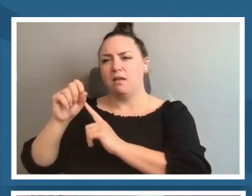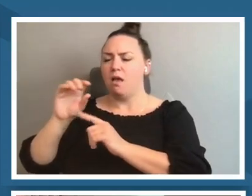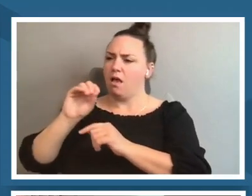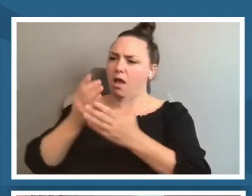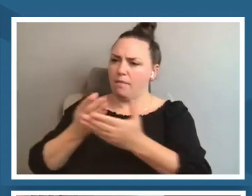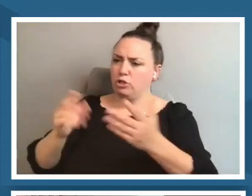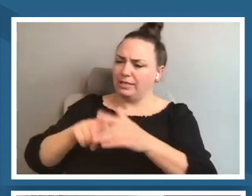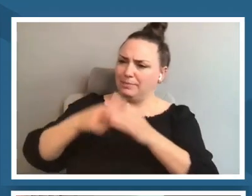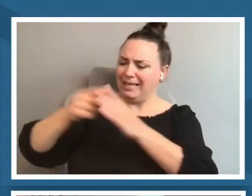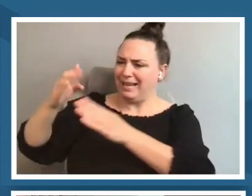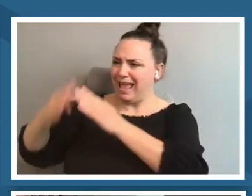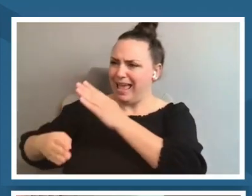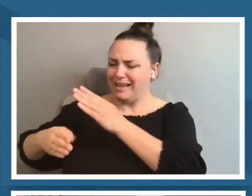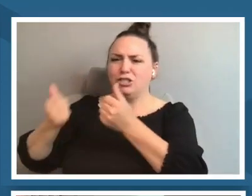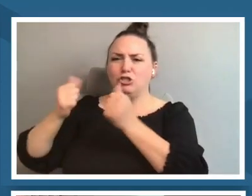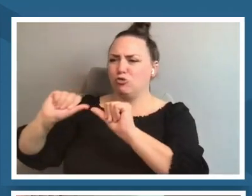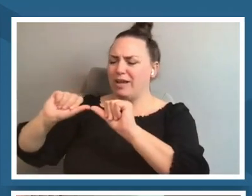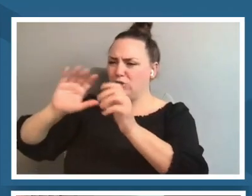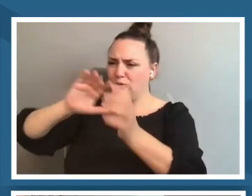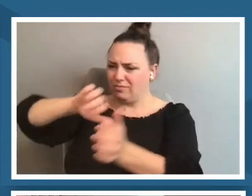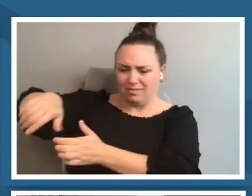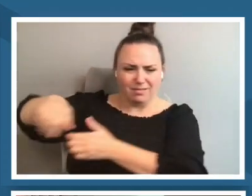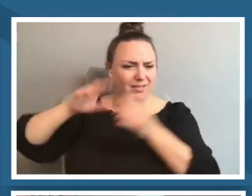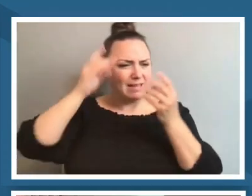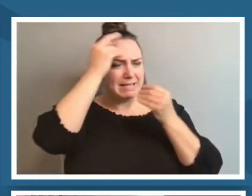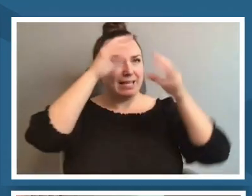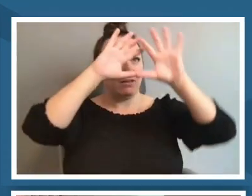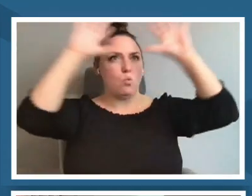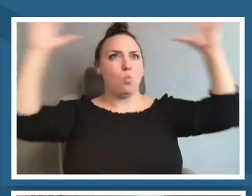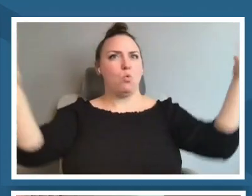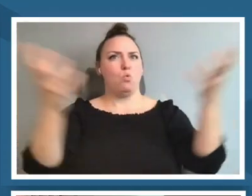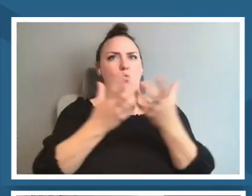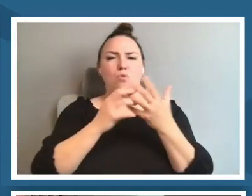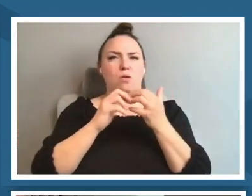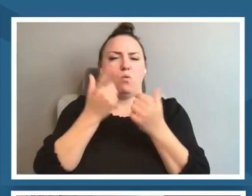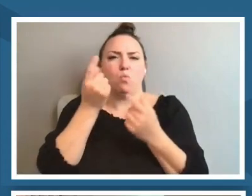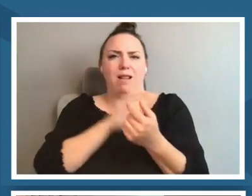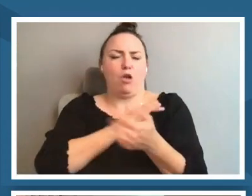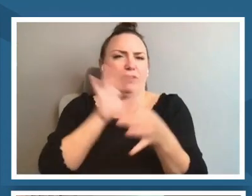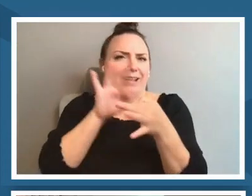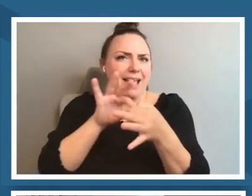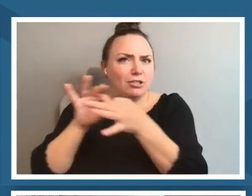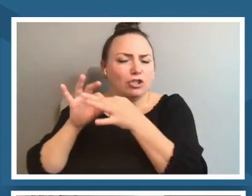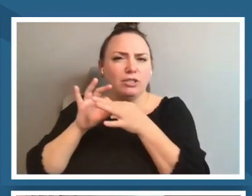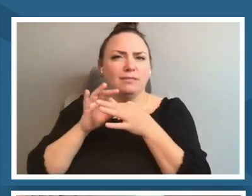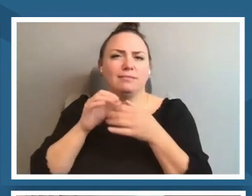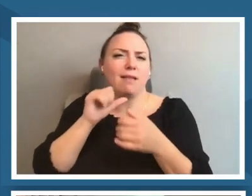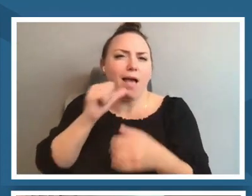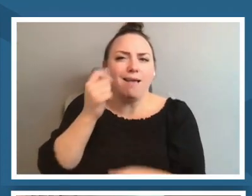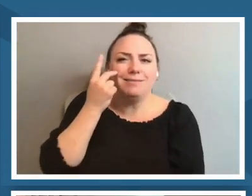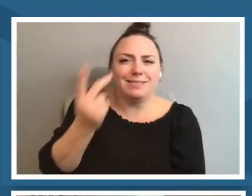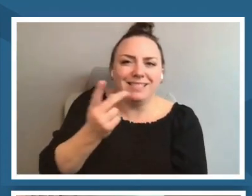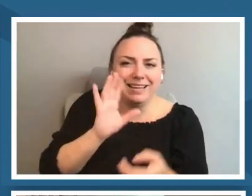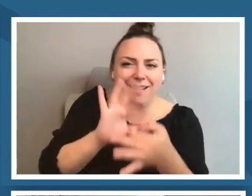end so to speak as well as the kind of connections what we like to think about